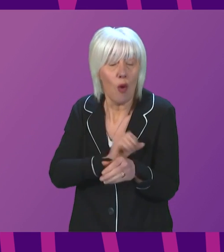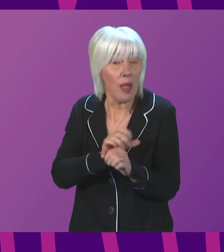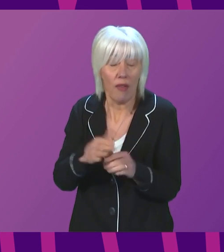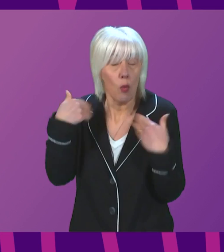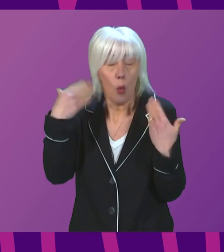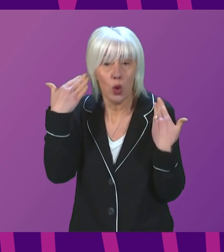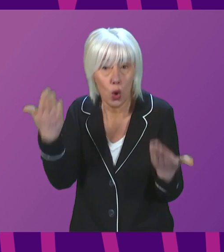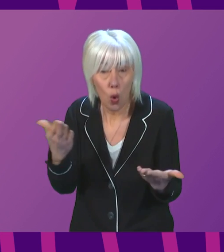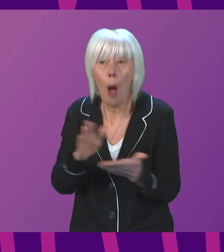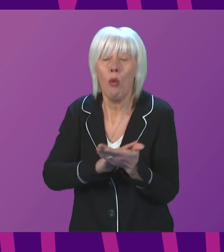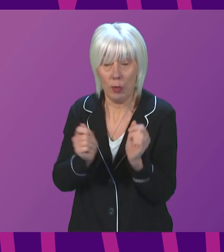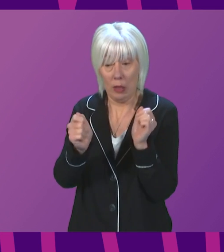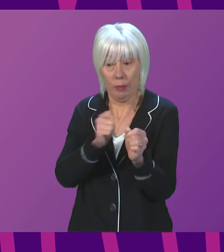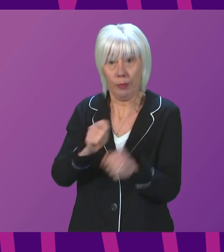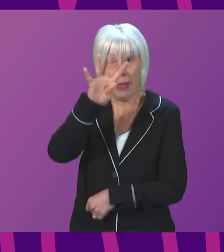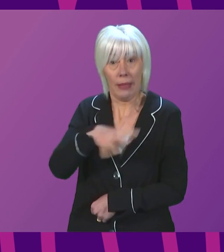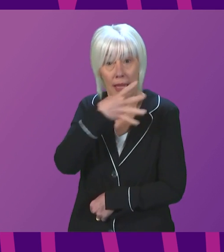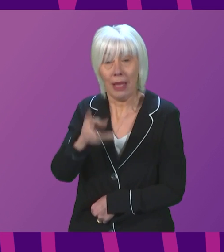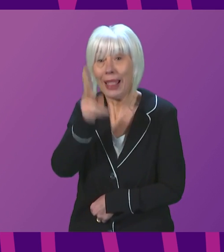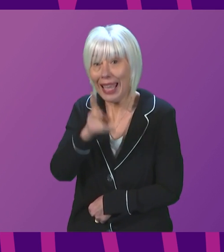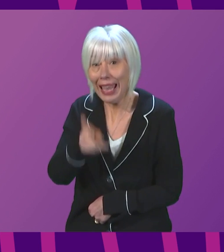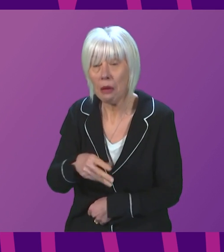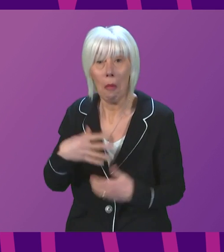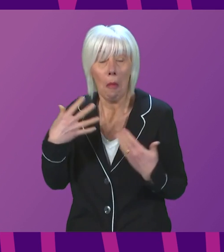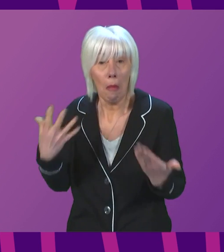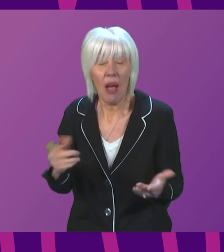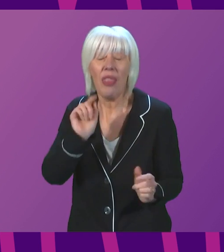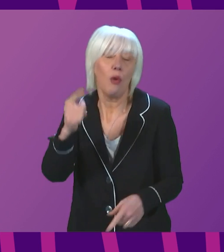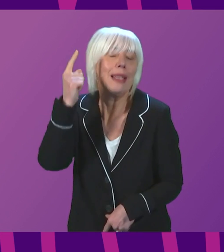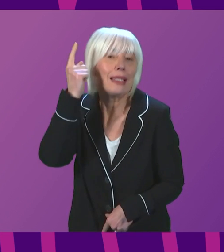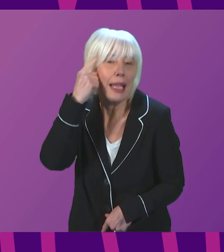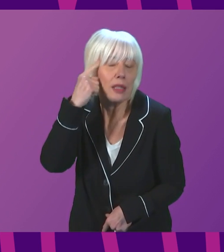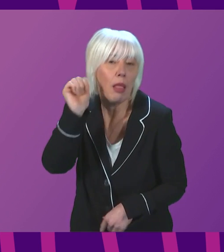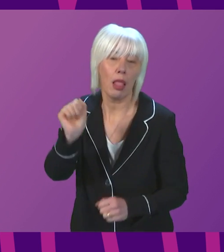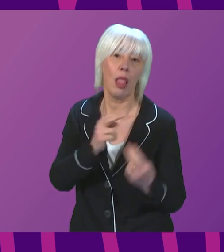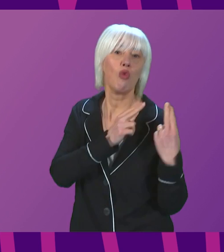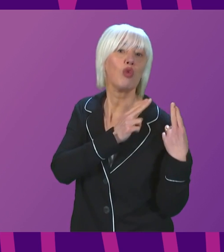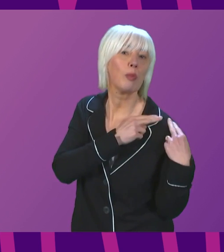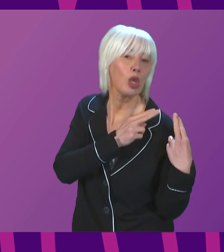the timetable will need to adapt to that. That is the sensible and responsible approach to take.